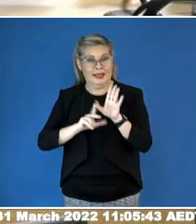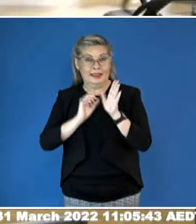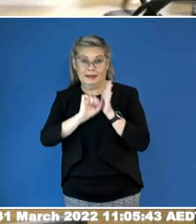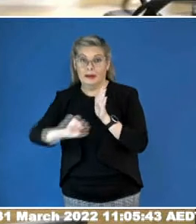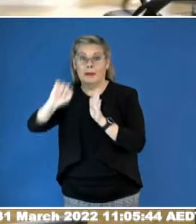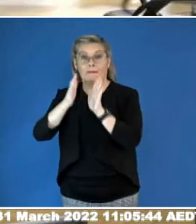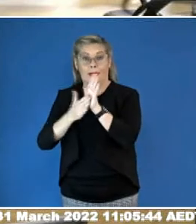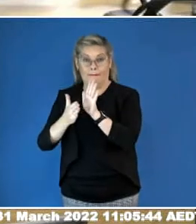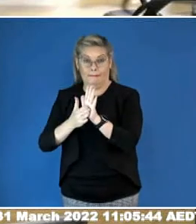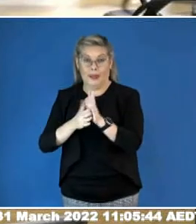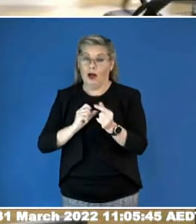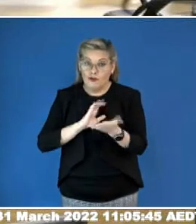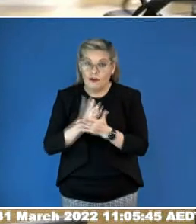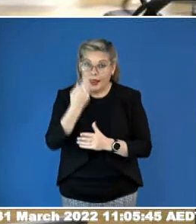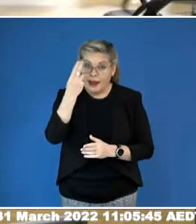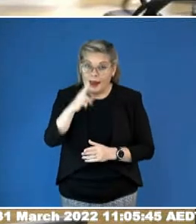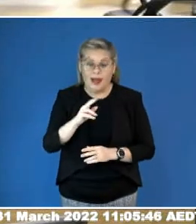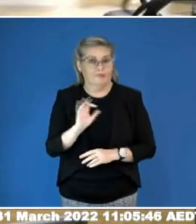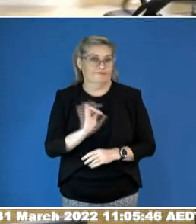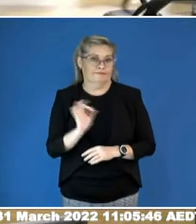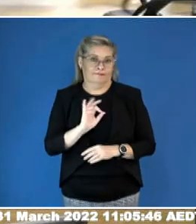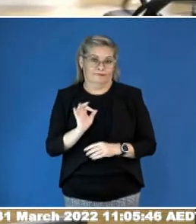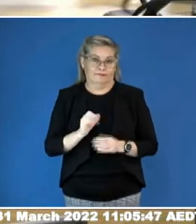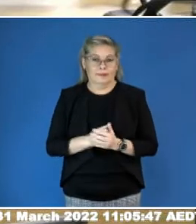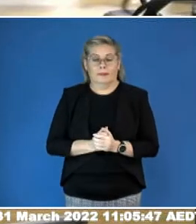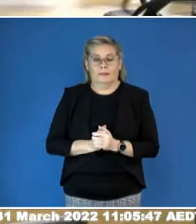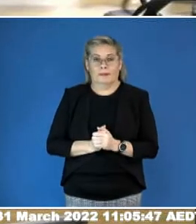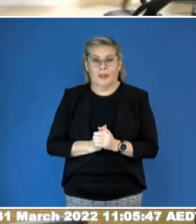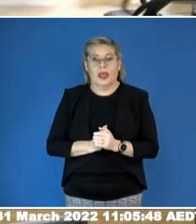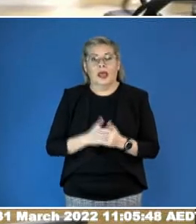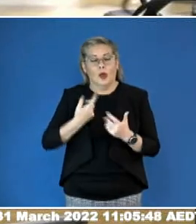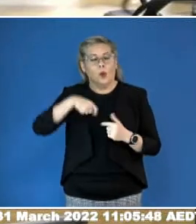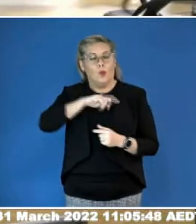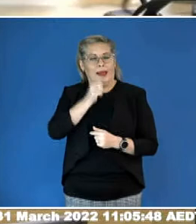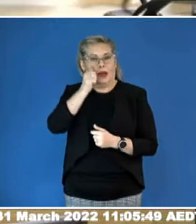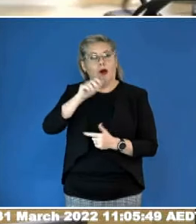Commission. I would like content warning number 1 to now be placed on the screen.